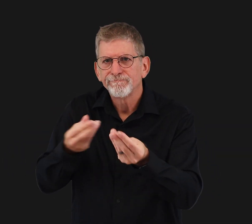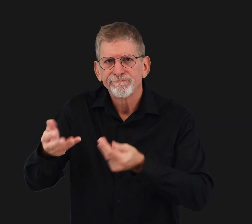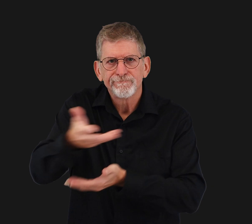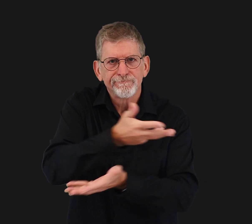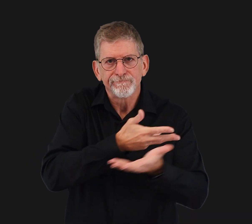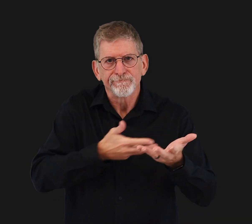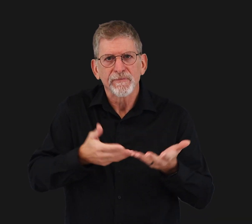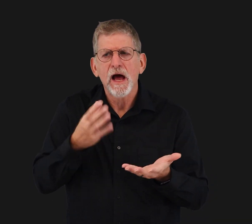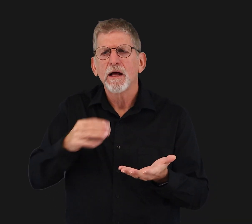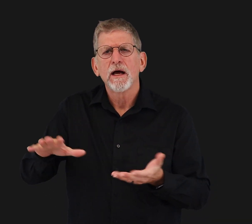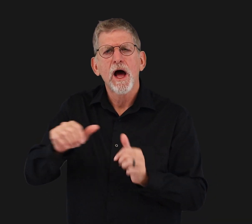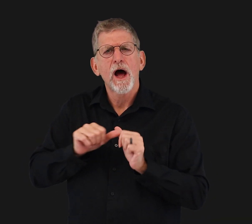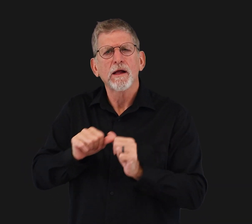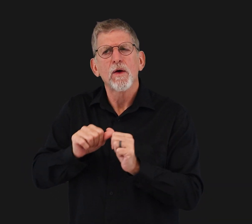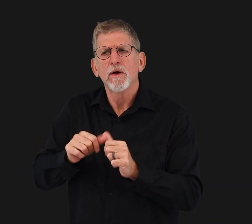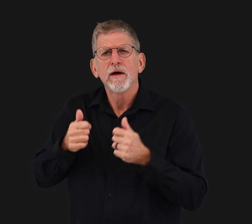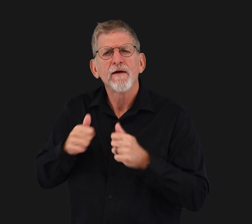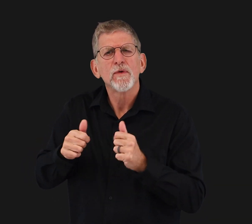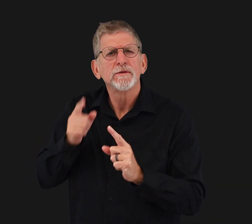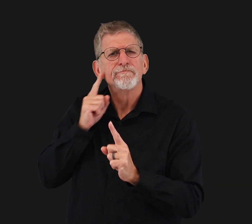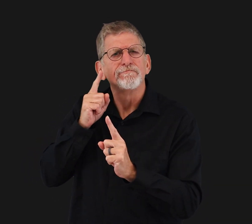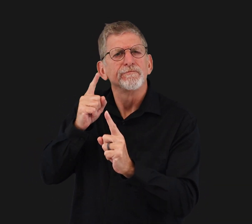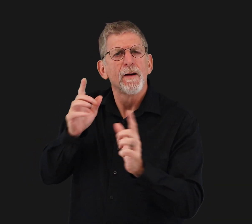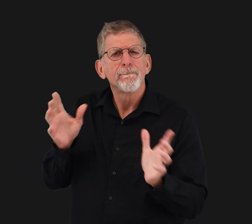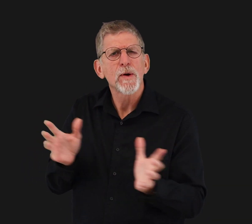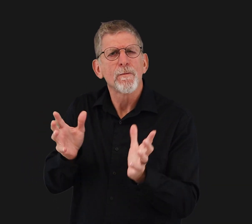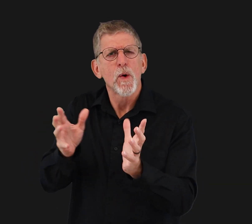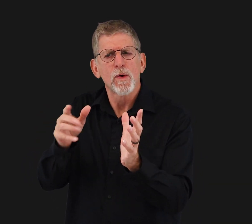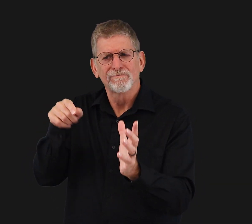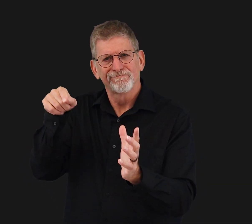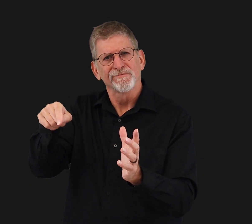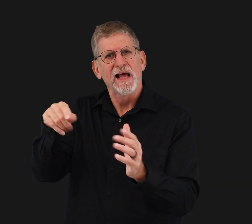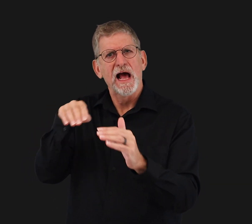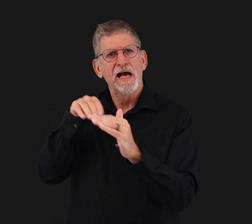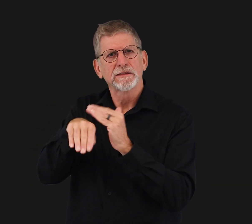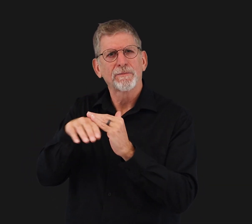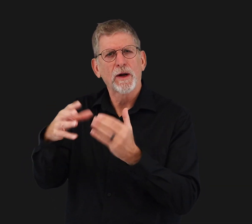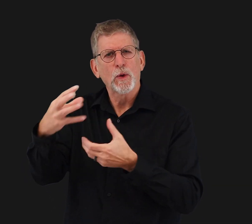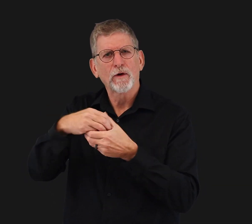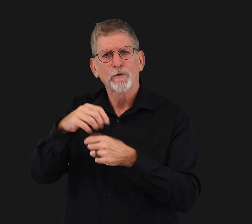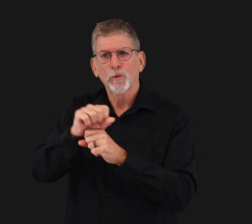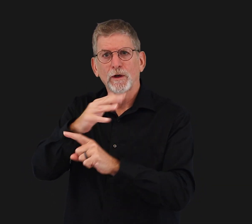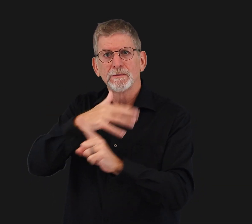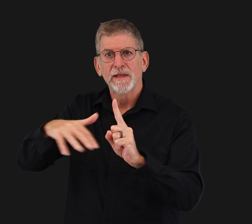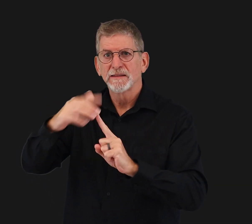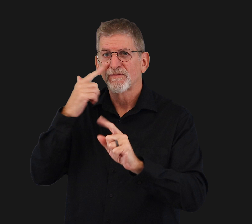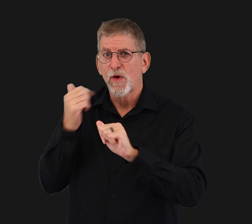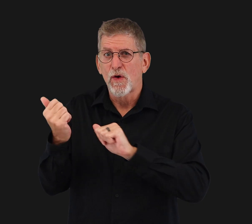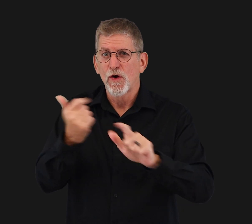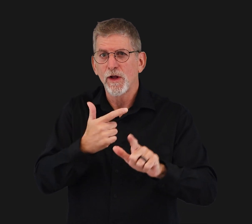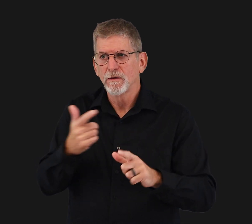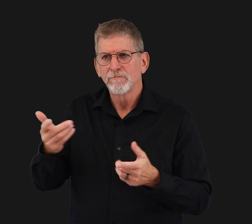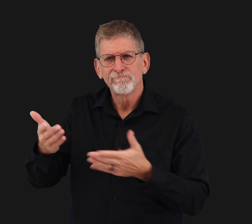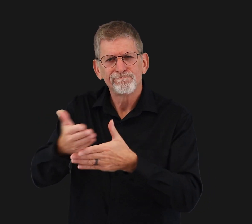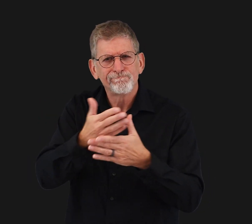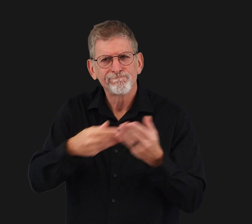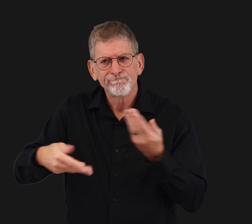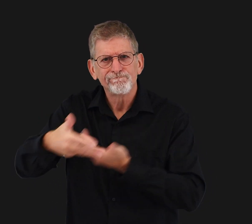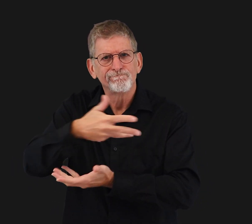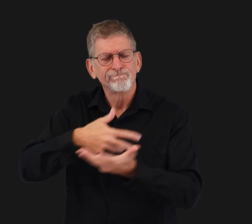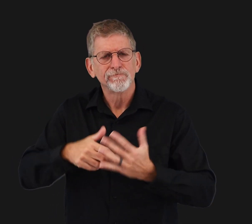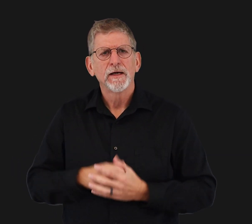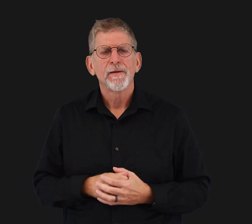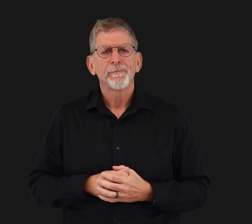and their ongoing efforts to promote an accessible and inclusive workplace for all.